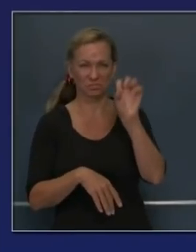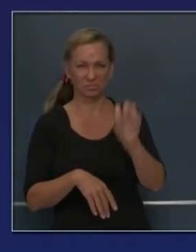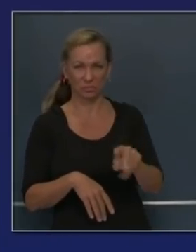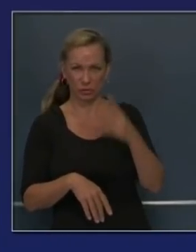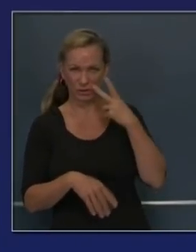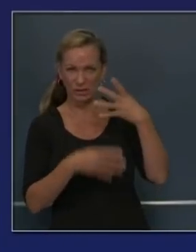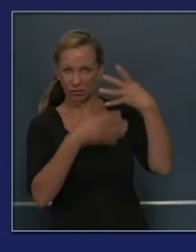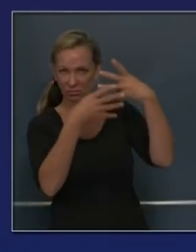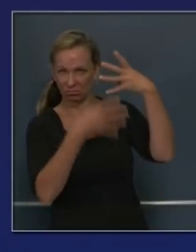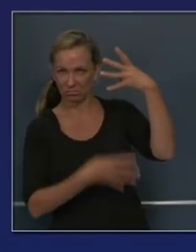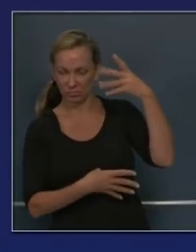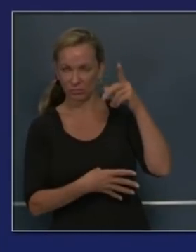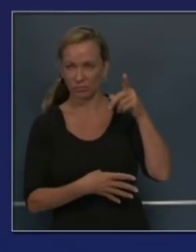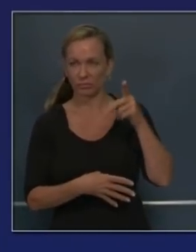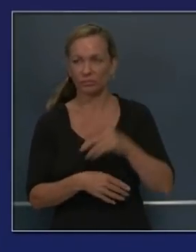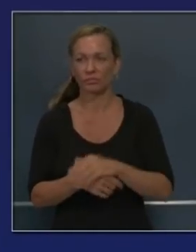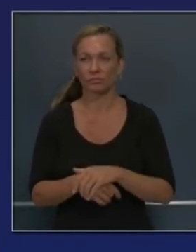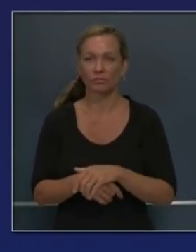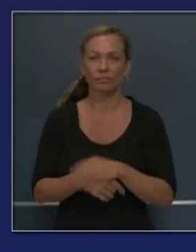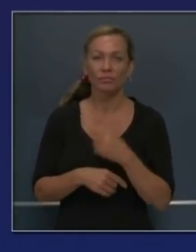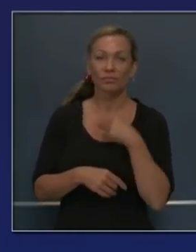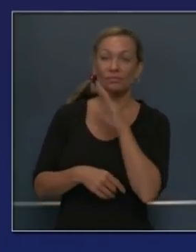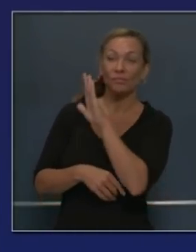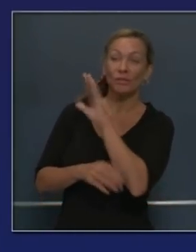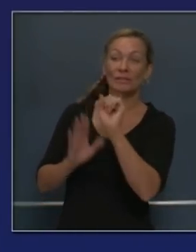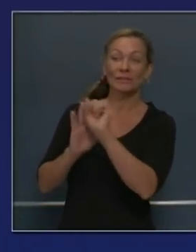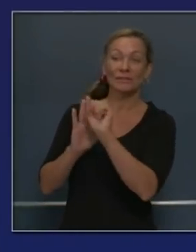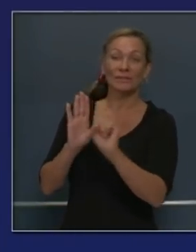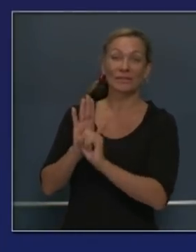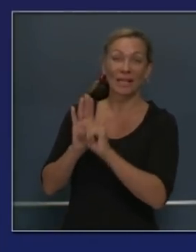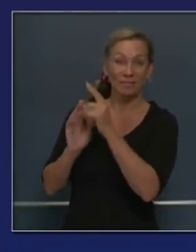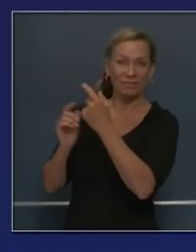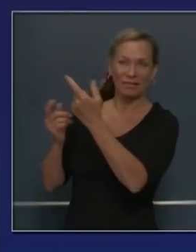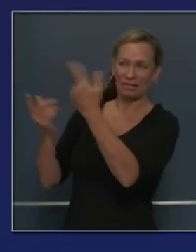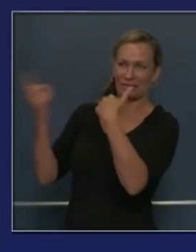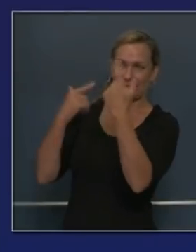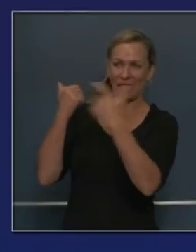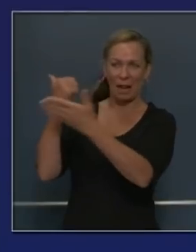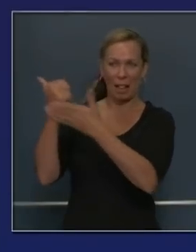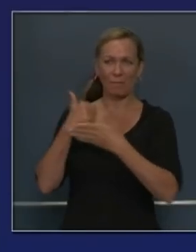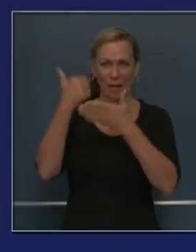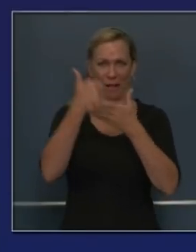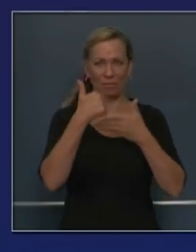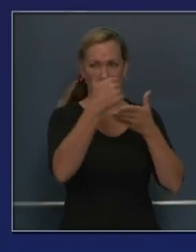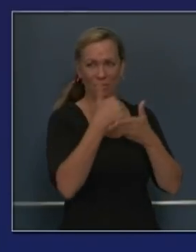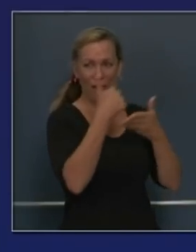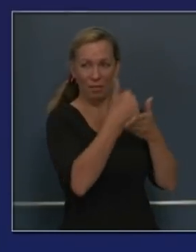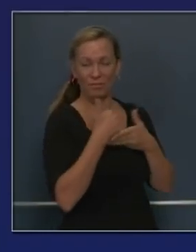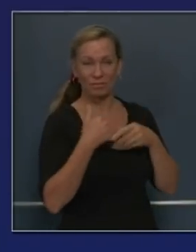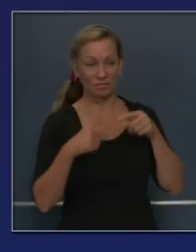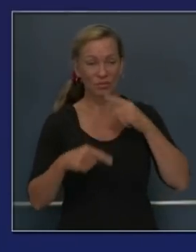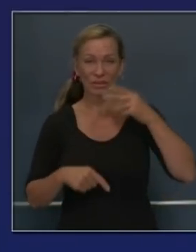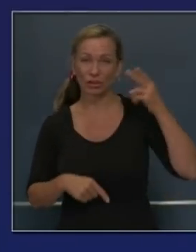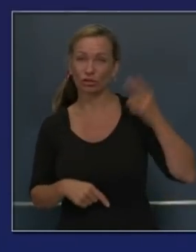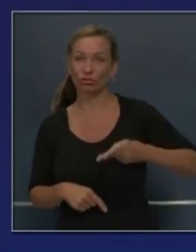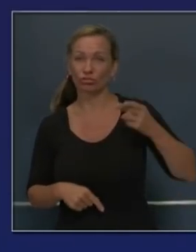AT OUR DISPOSAL, EVERY RESOURCE THAT WE HAVE WITHIN THE STATE, YOU WILL SEE IN A MOMENT SOME OF THE RESOURCES WE HAVE PULLED